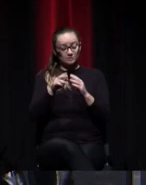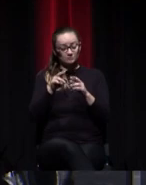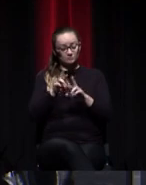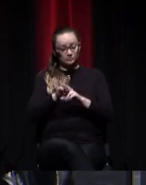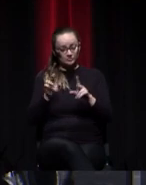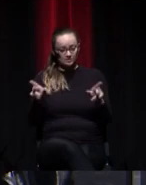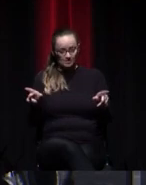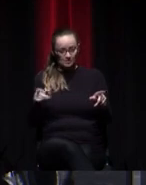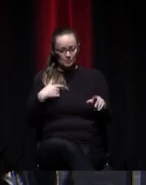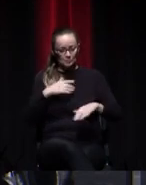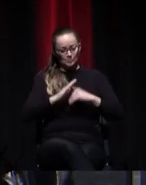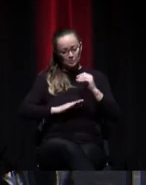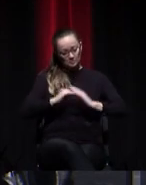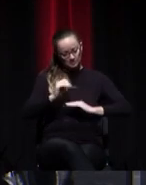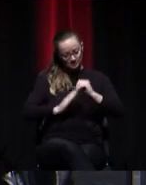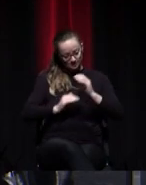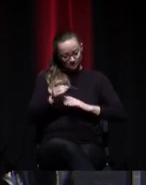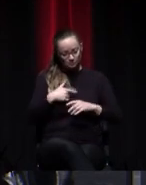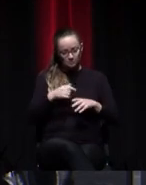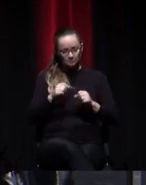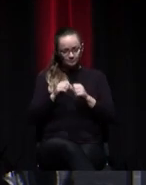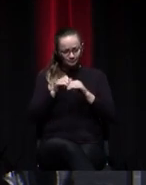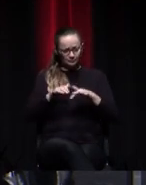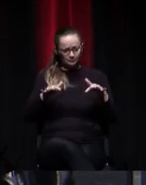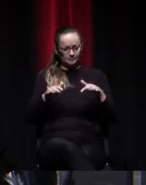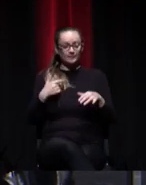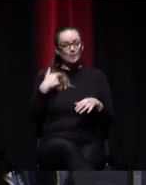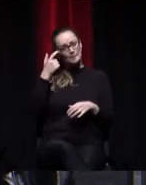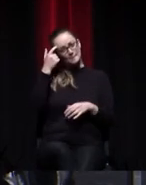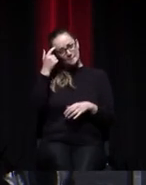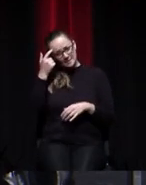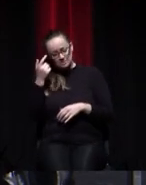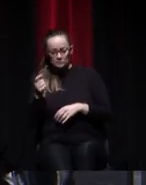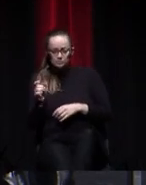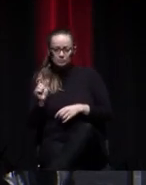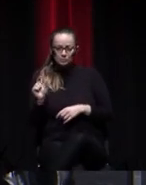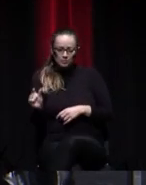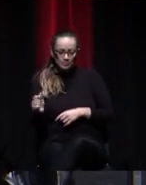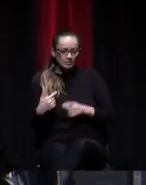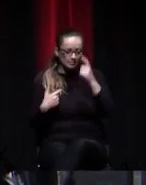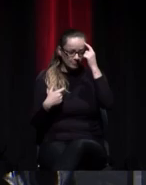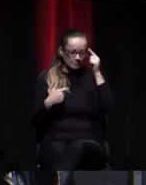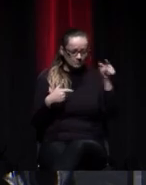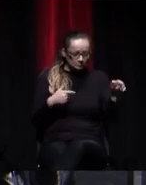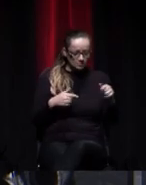The production of some harmony. I think a little of each. What's the problem with eclecticism?